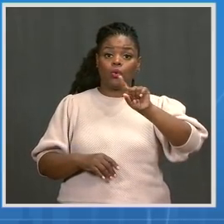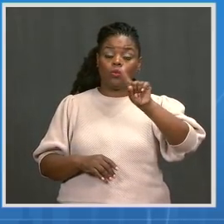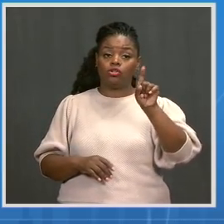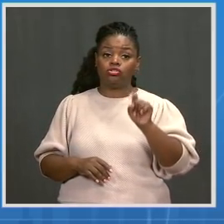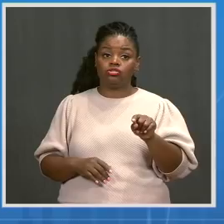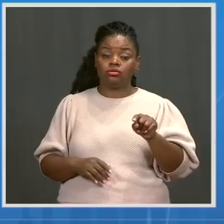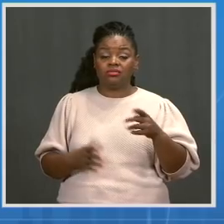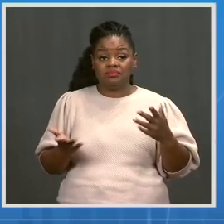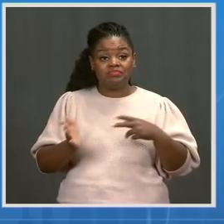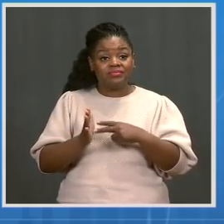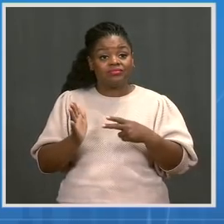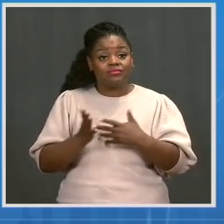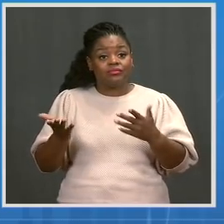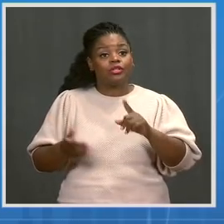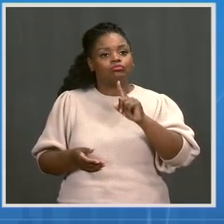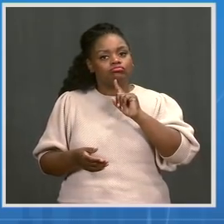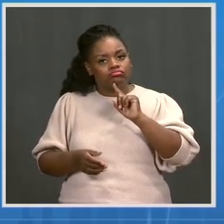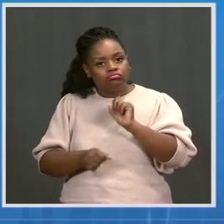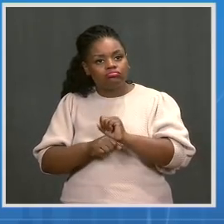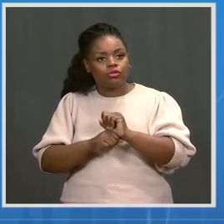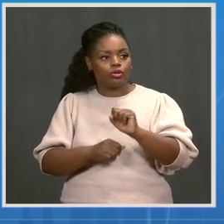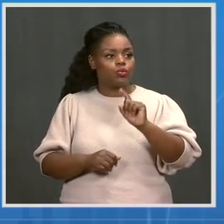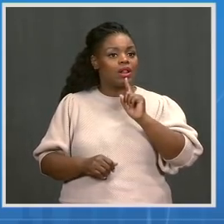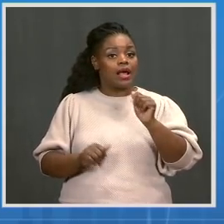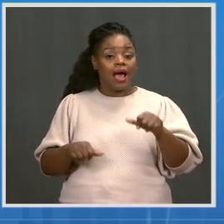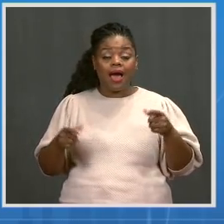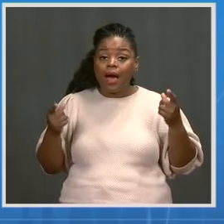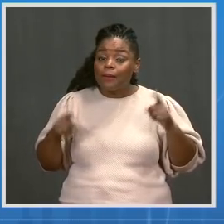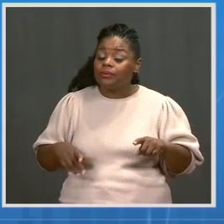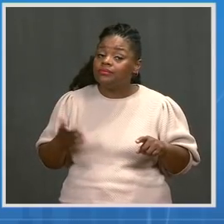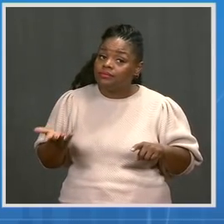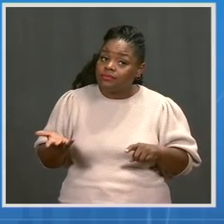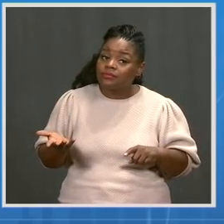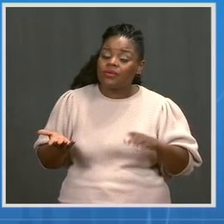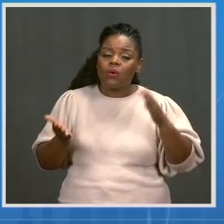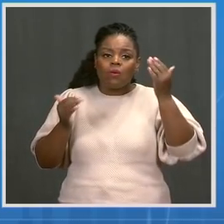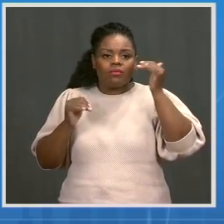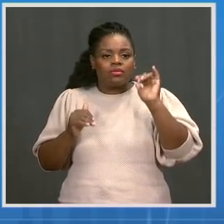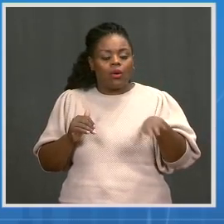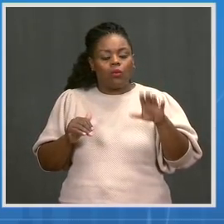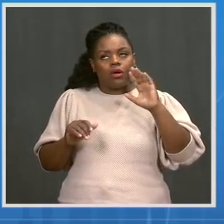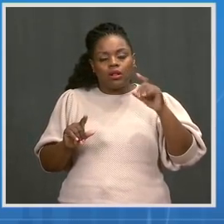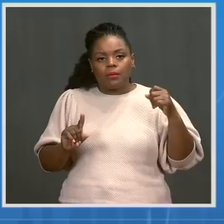should hopefully stimulate people to appreciate that they have, within their own wherewithal,